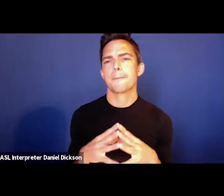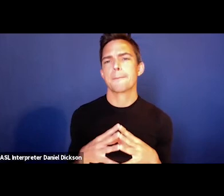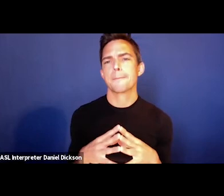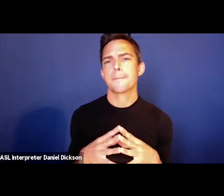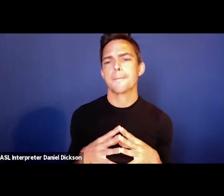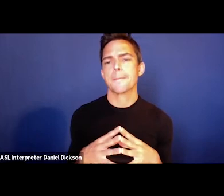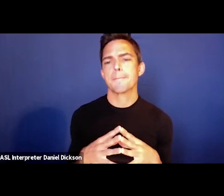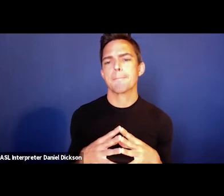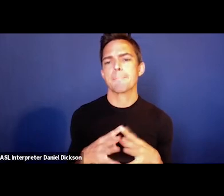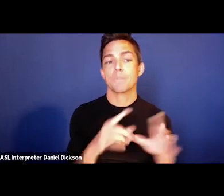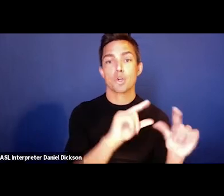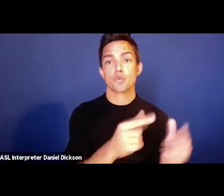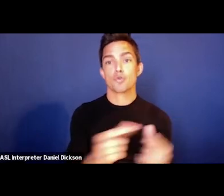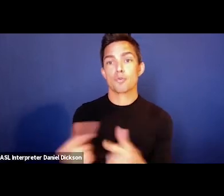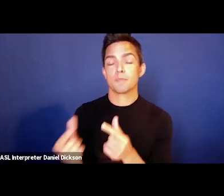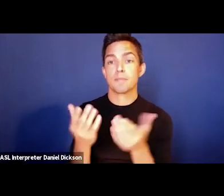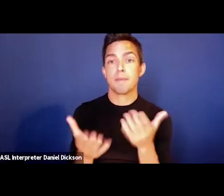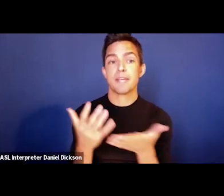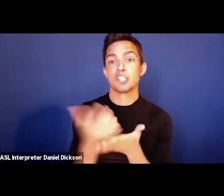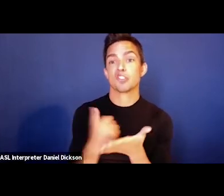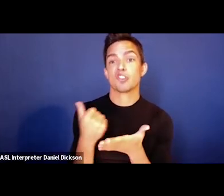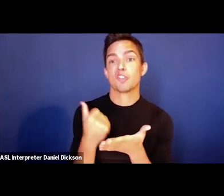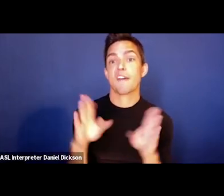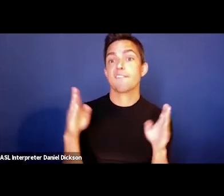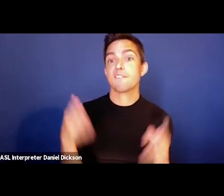groups that might deserve some focus and programming